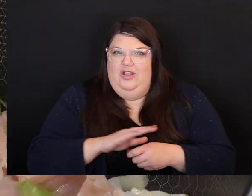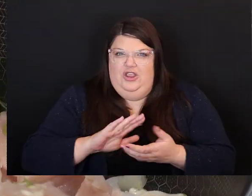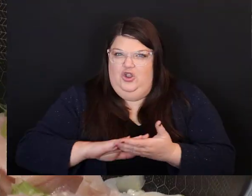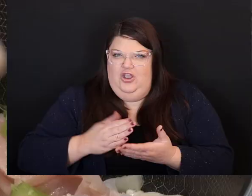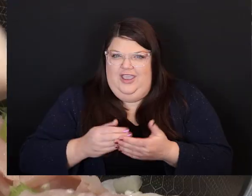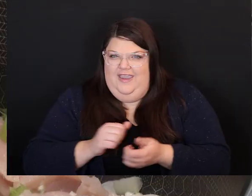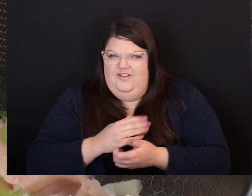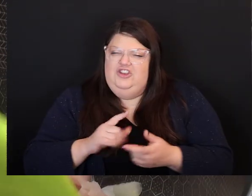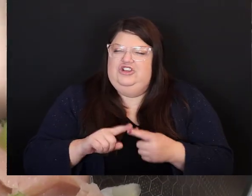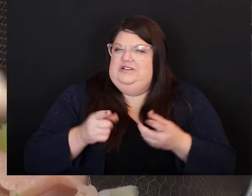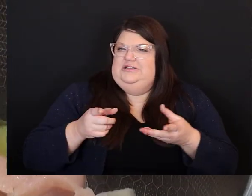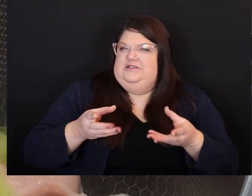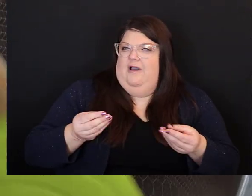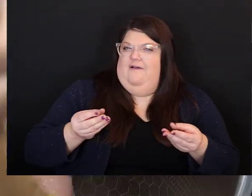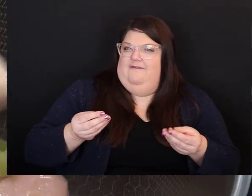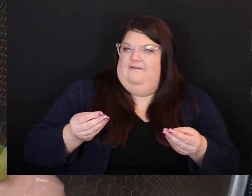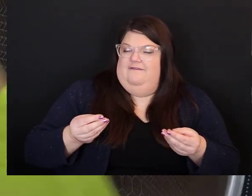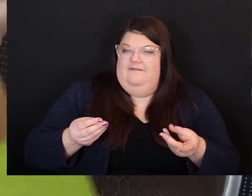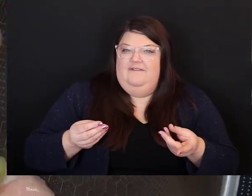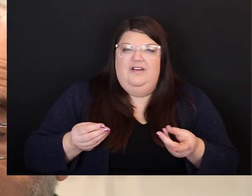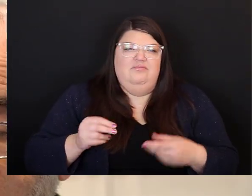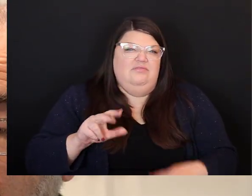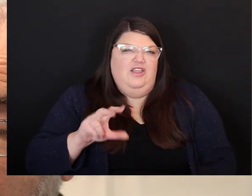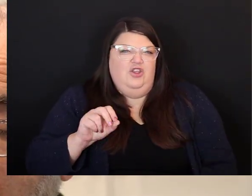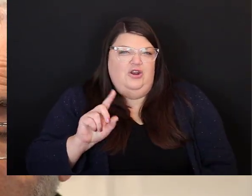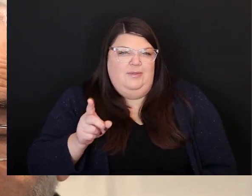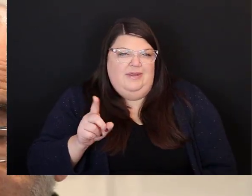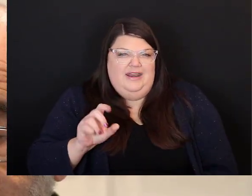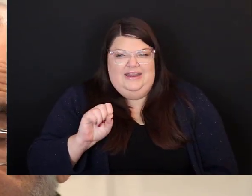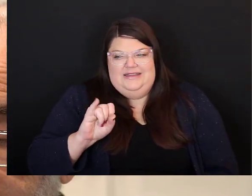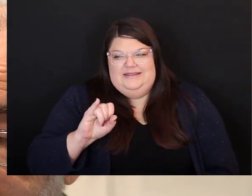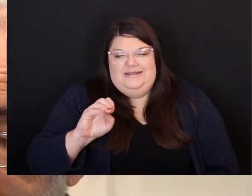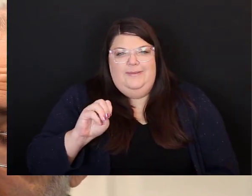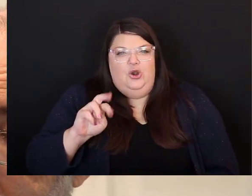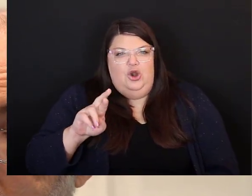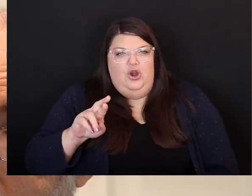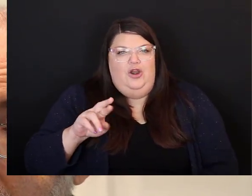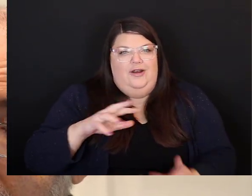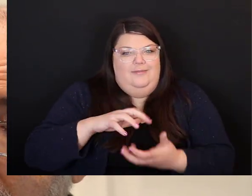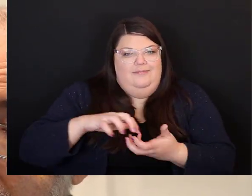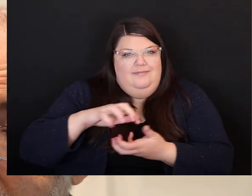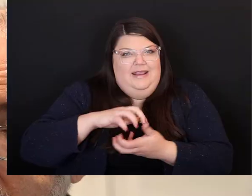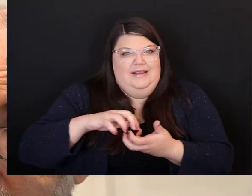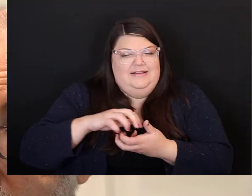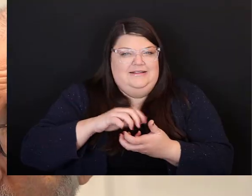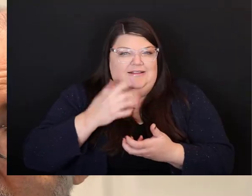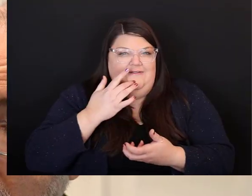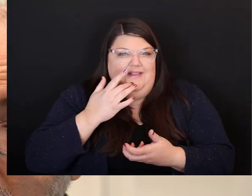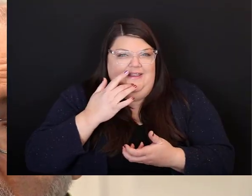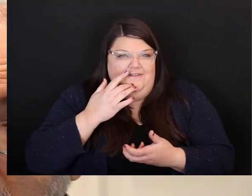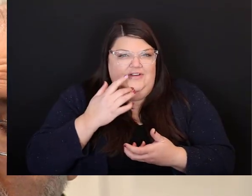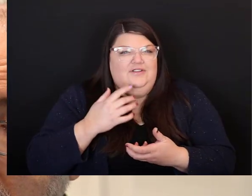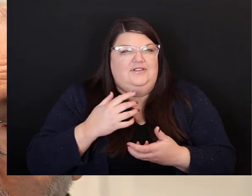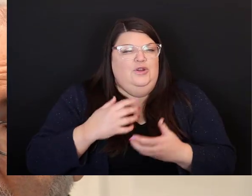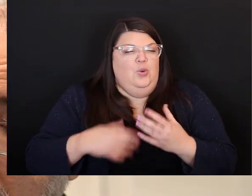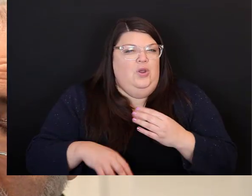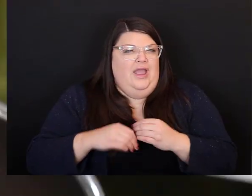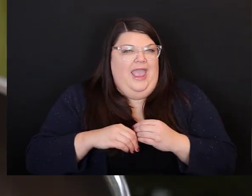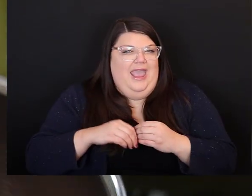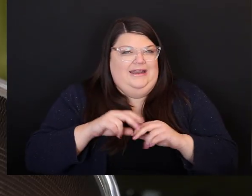So the soup will simmer for 30 minutes. That gets all the flavors mixed together with the seasonings just before we start to simmer it.